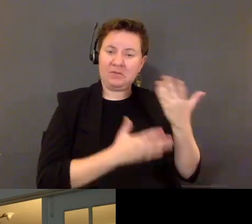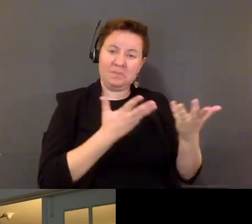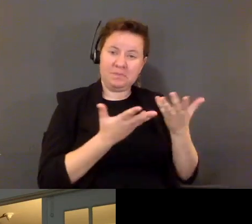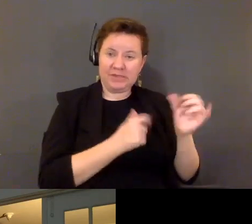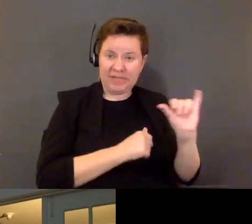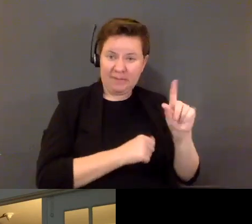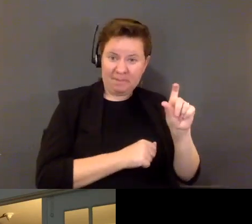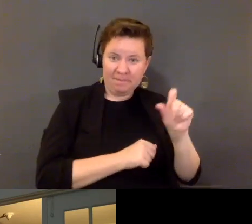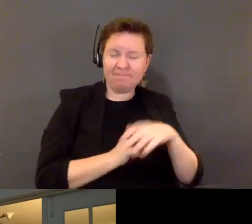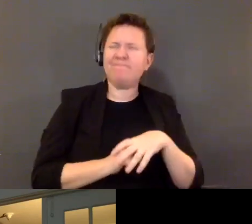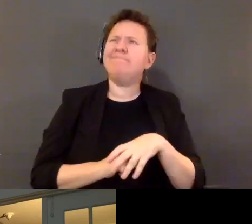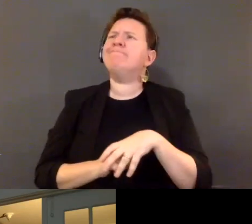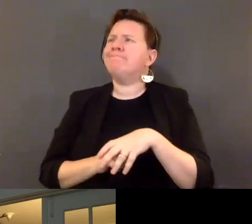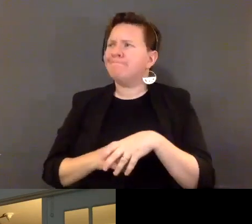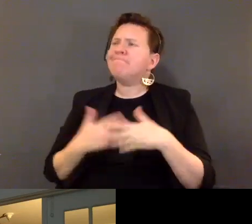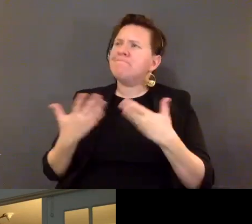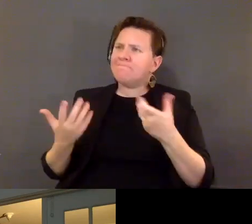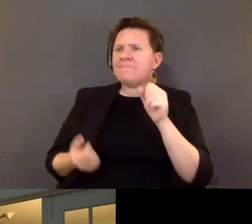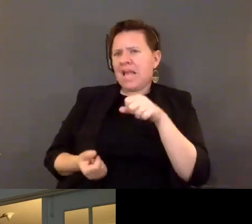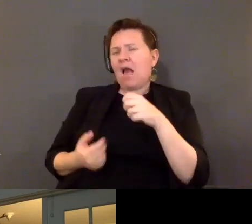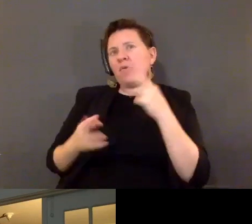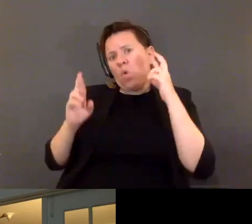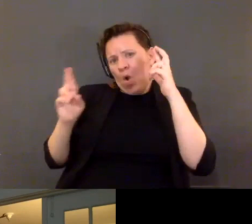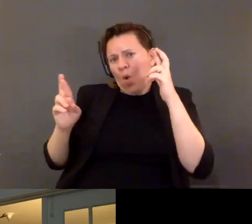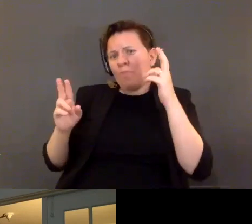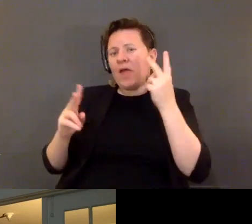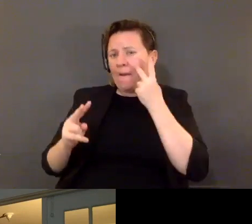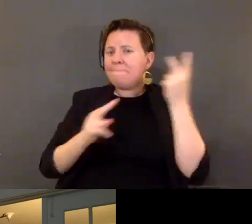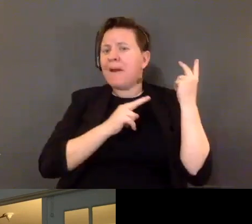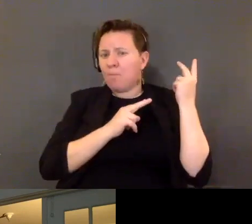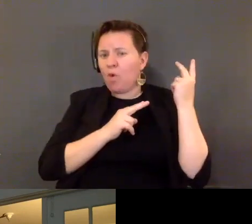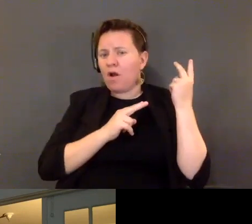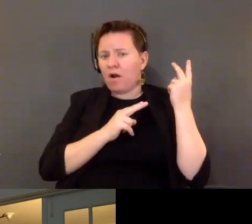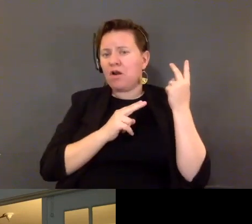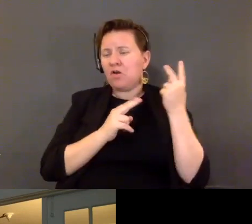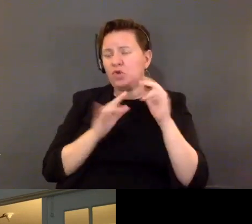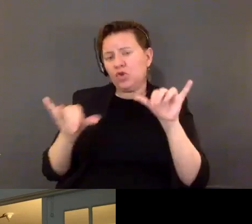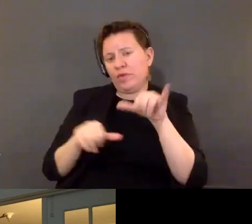yes i mean one would hope that a memoir would do that and you know the memoirs i love have that